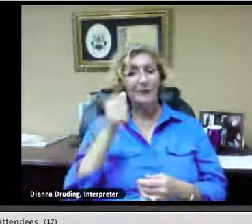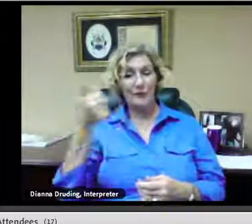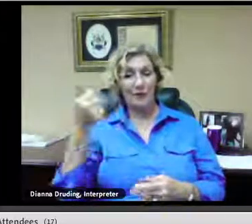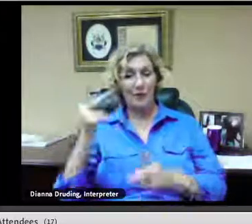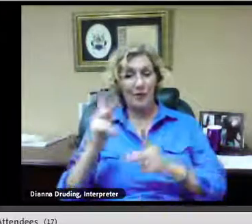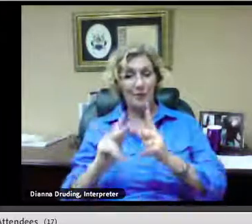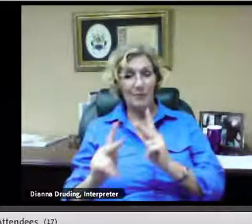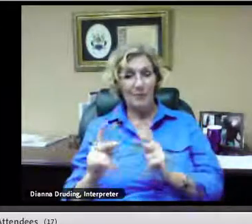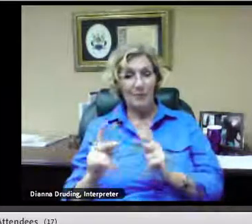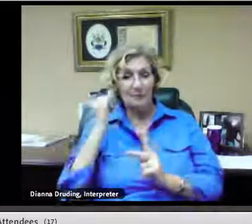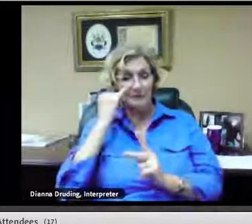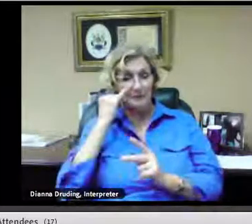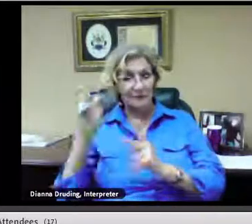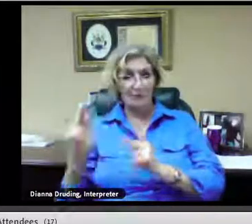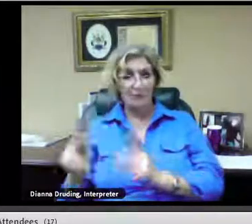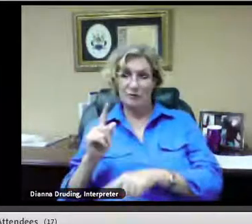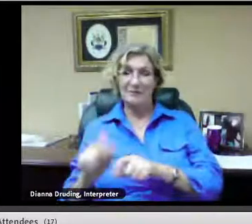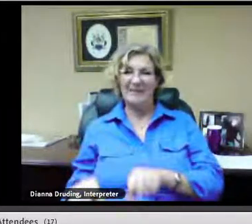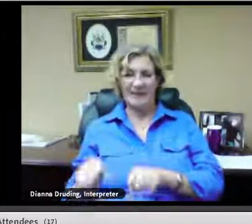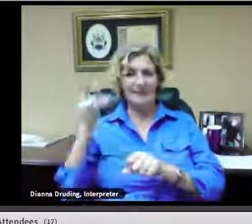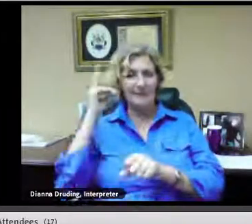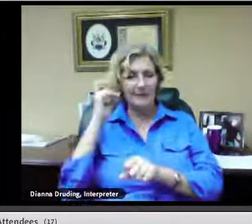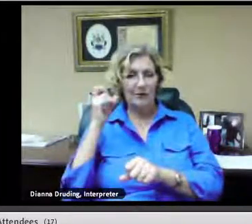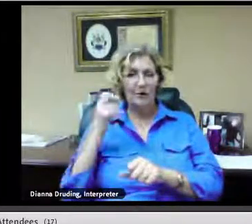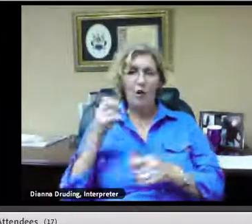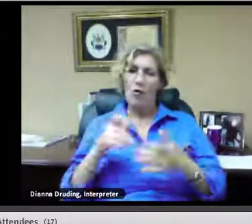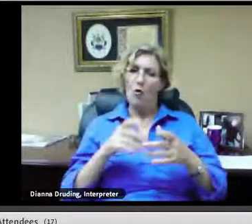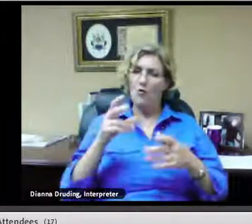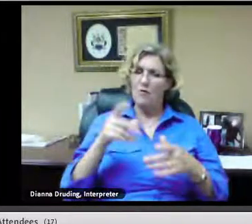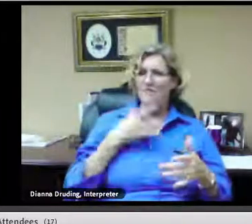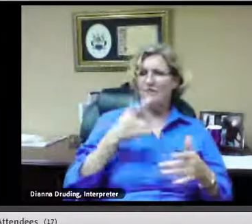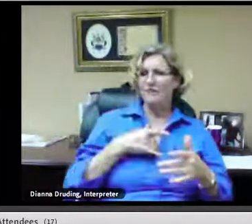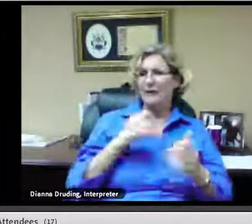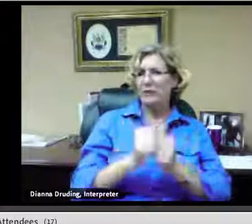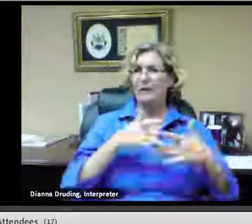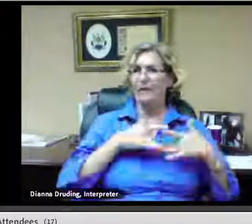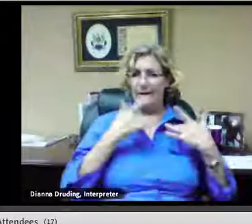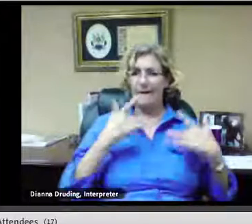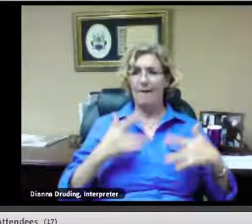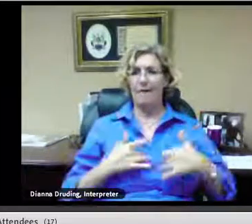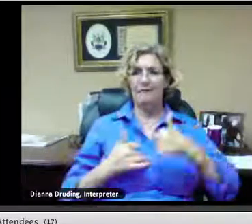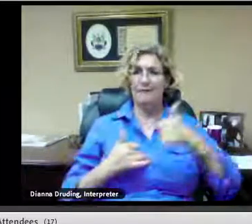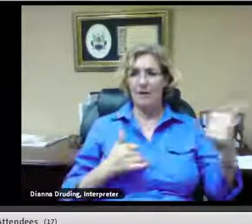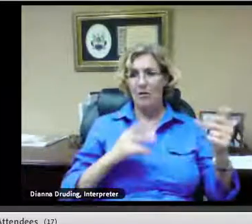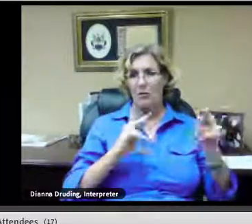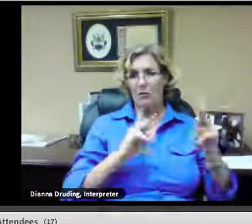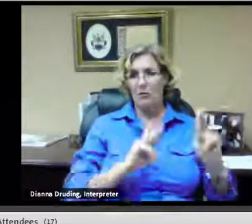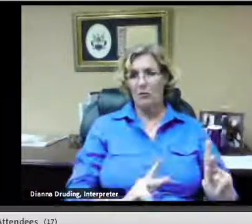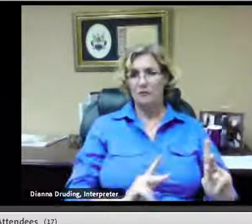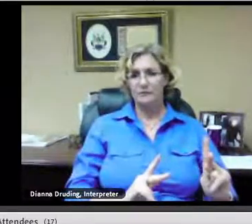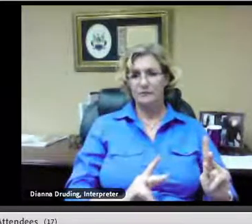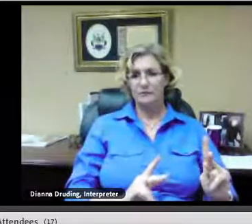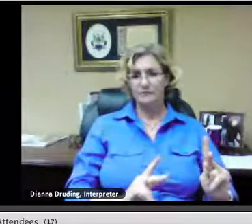and so I would just really encourage you to, you know, take a look at some of the other webinars that we've had because, you know,